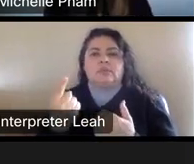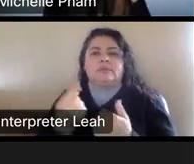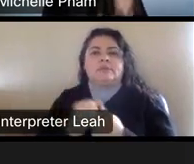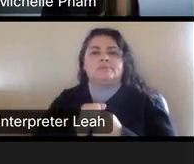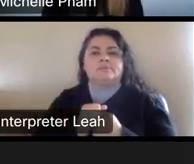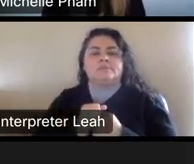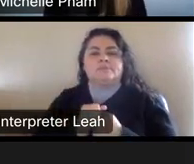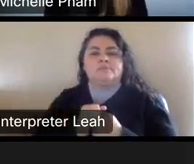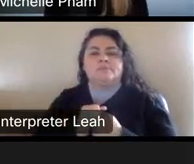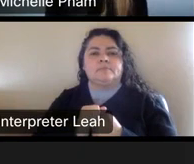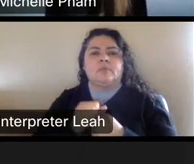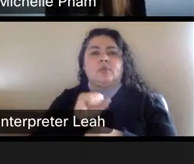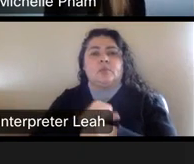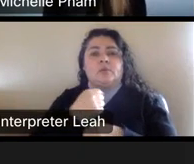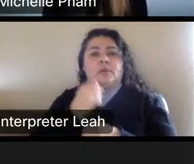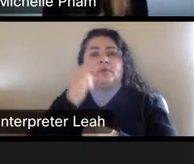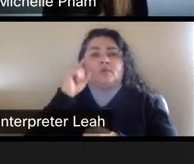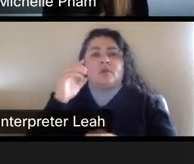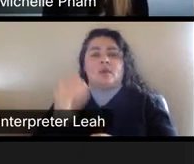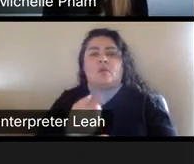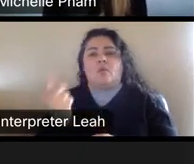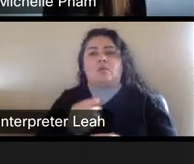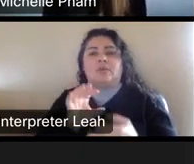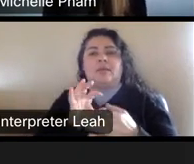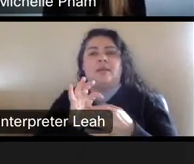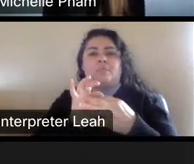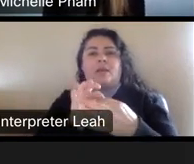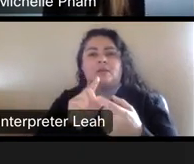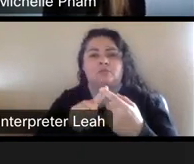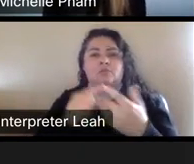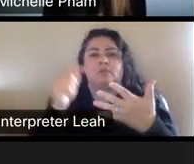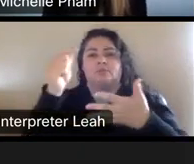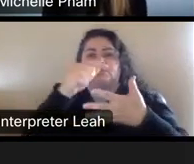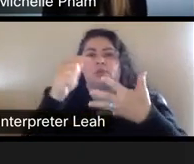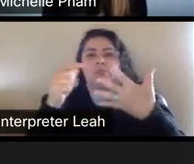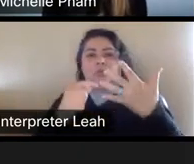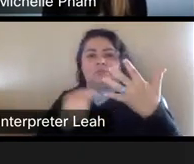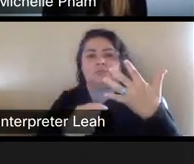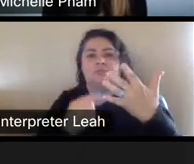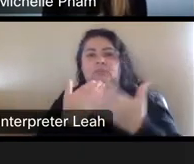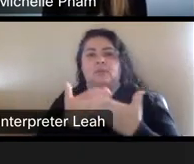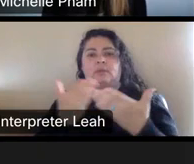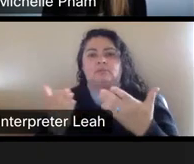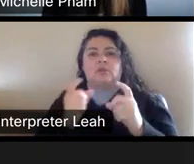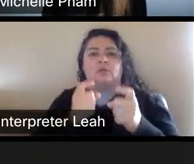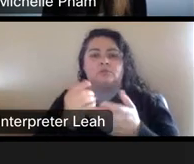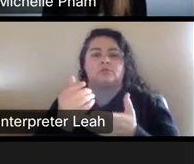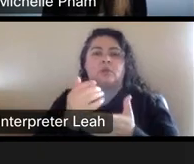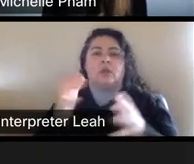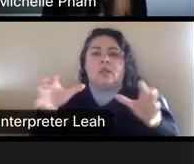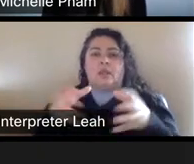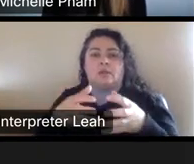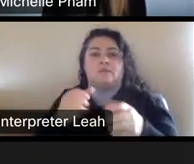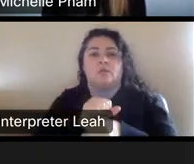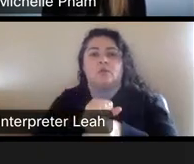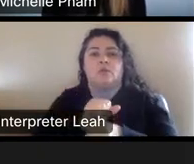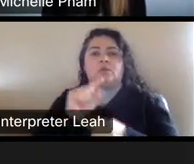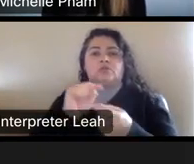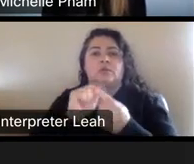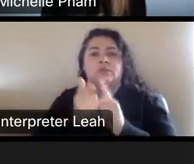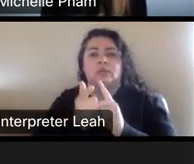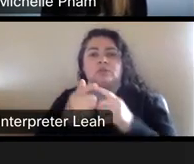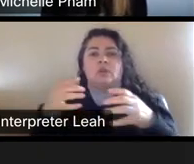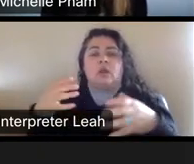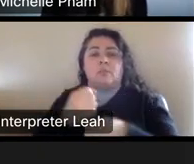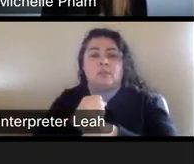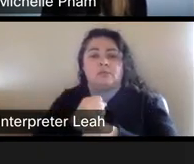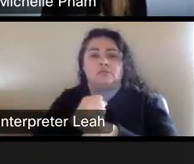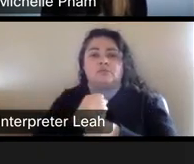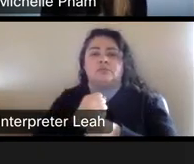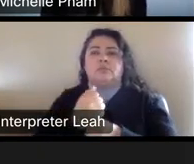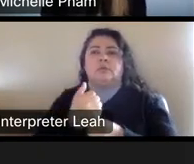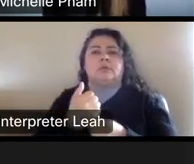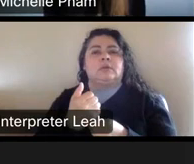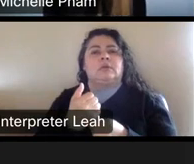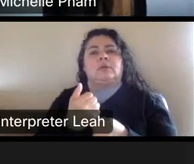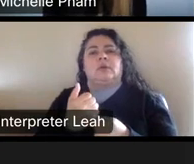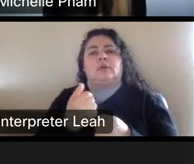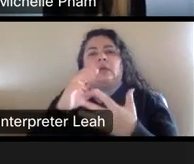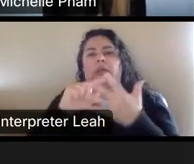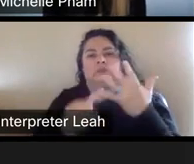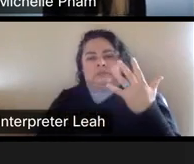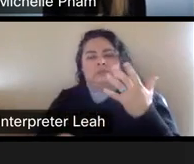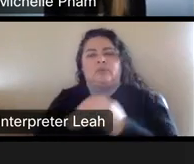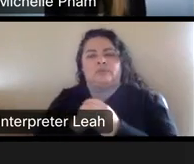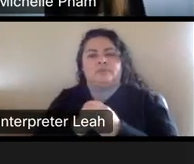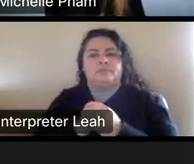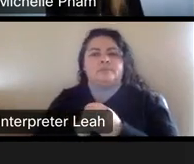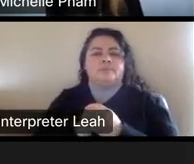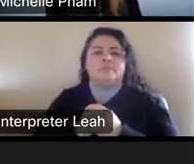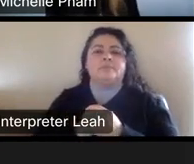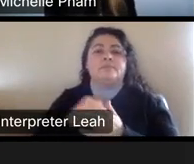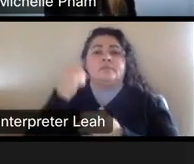The work made for hire only applies to these bullet point items here, you know, a contribution to collective work, translation, compilation, um, Atlas, et cetera um, for anything beyond that,